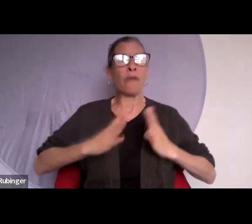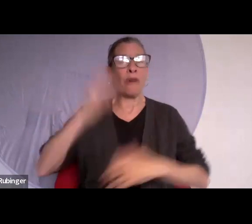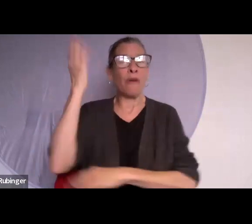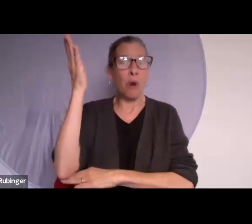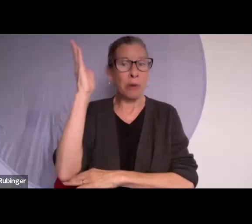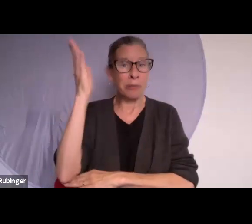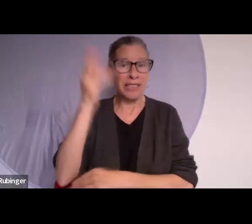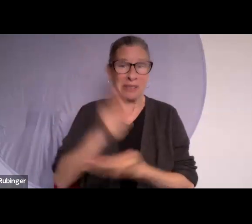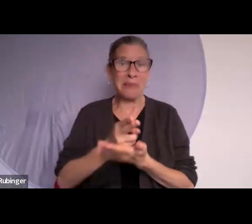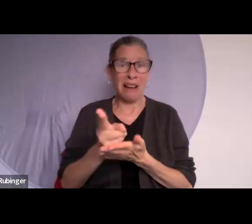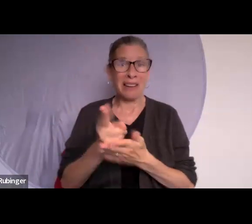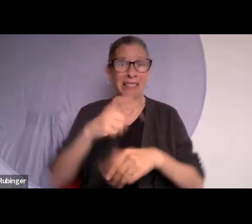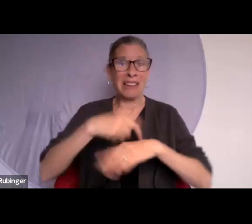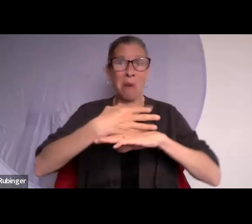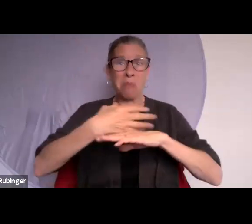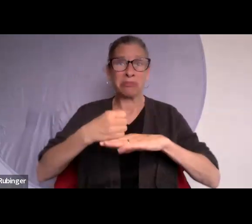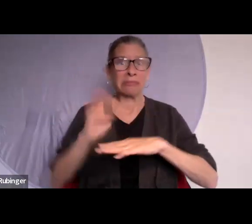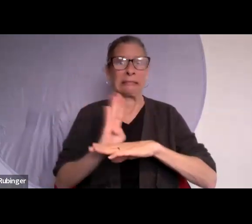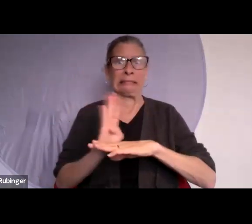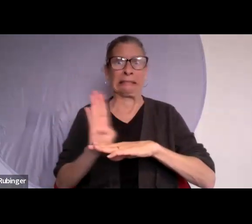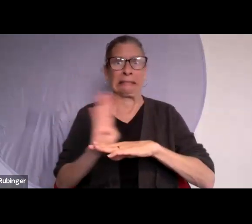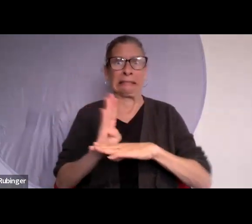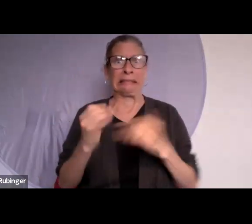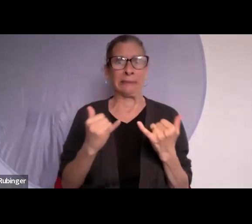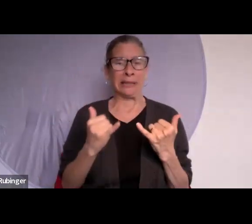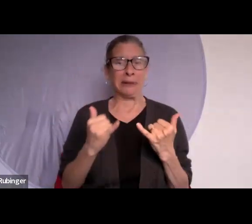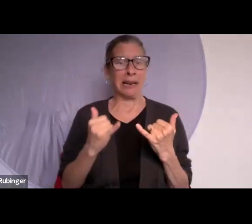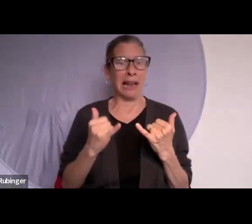out of time. I am so busy these days, guys. I hope you enjoyed